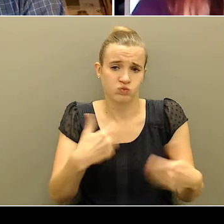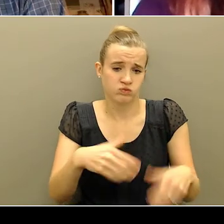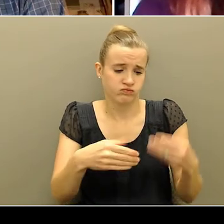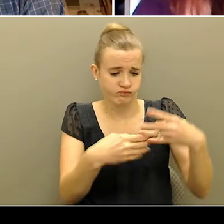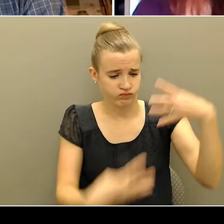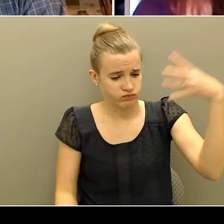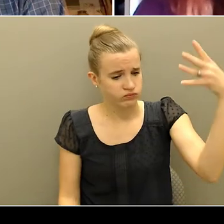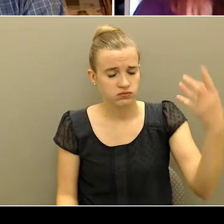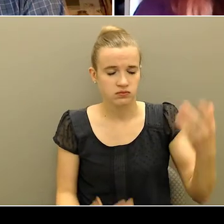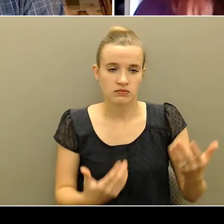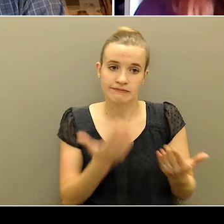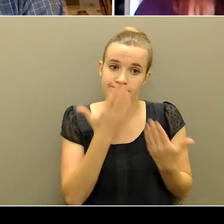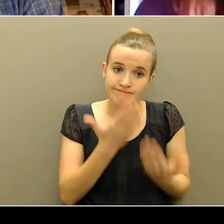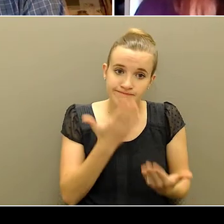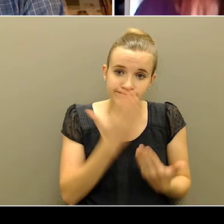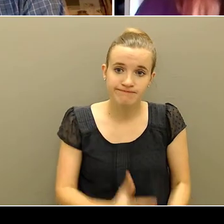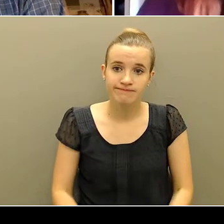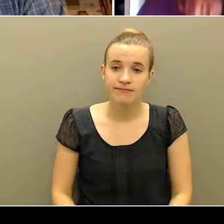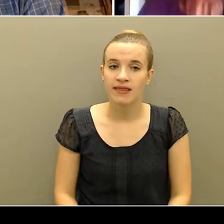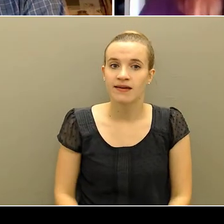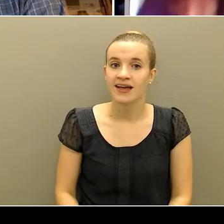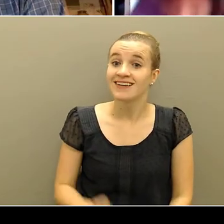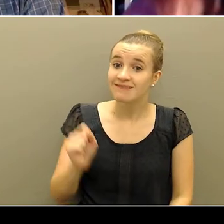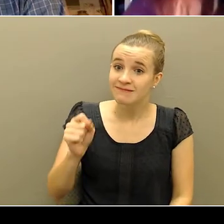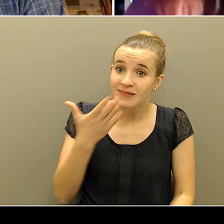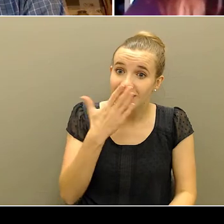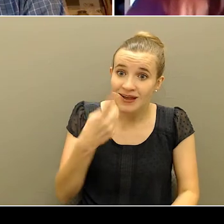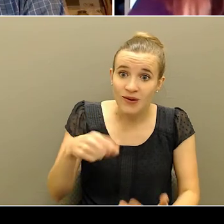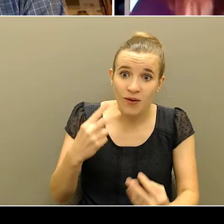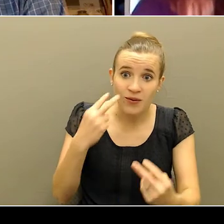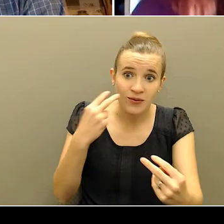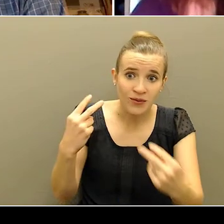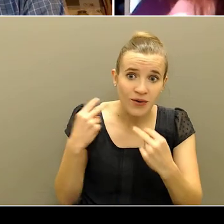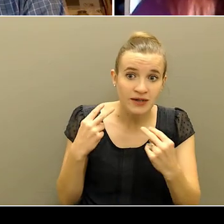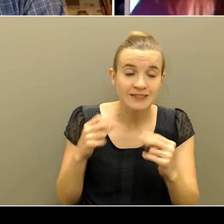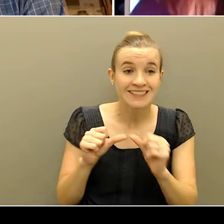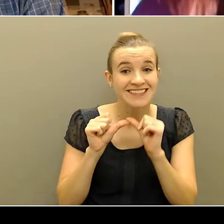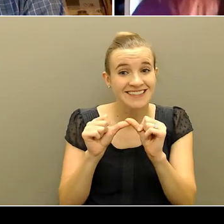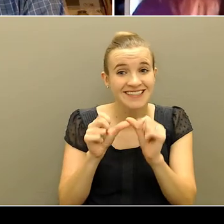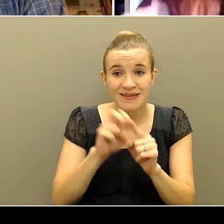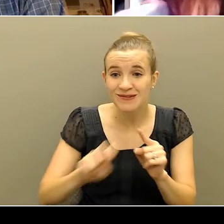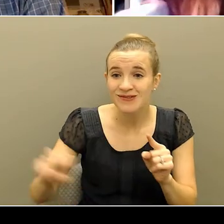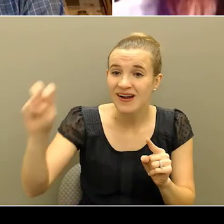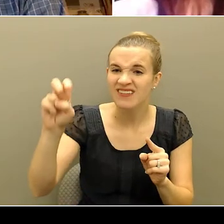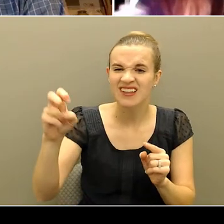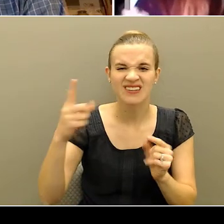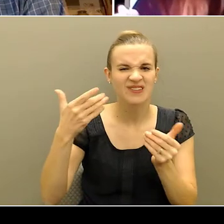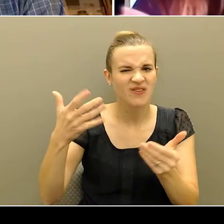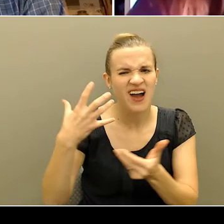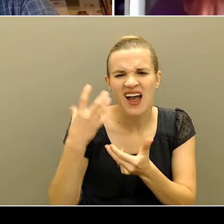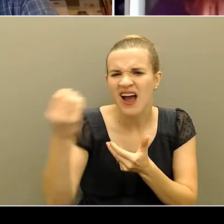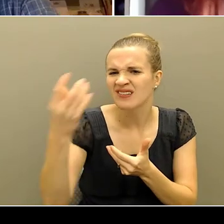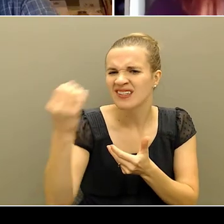outside, get fresh air, super important and where possible, make it accessible.